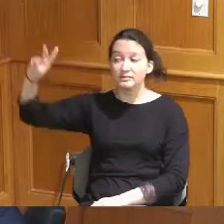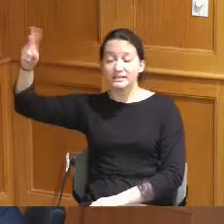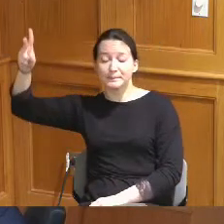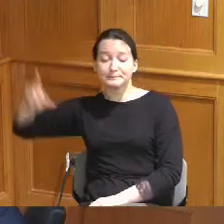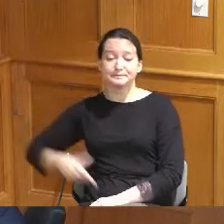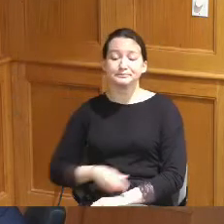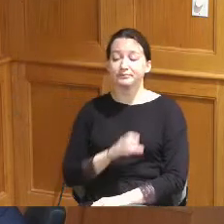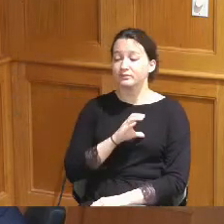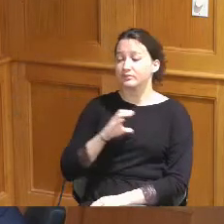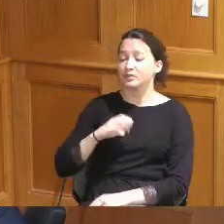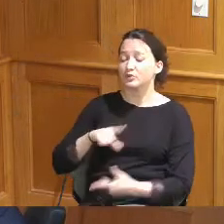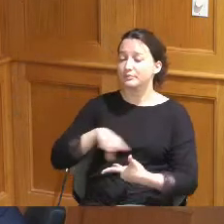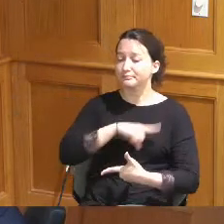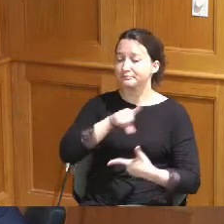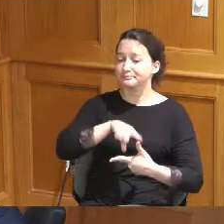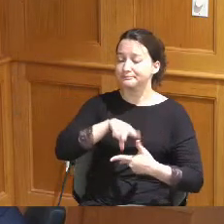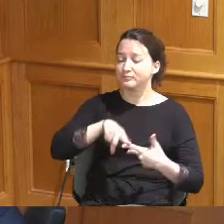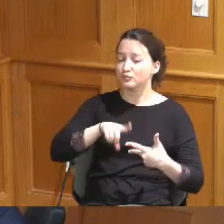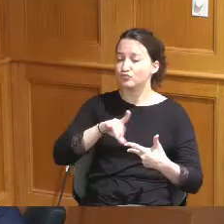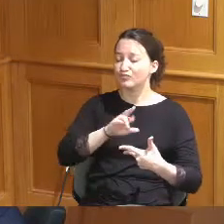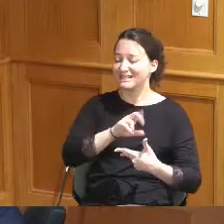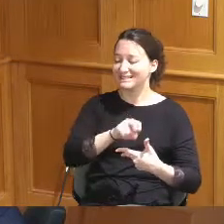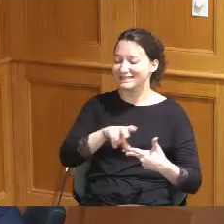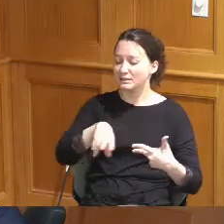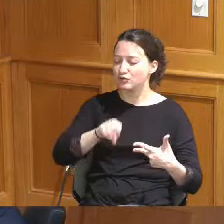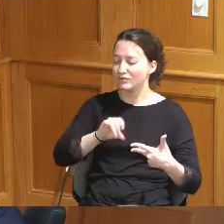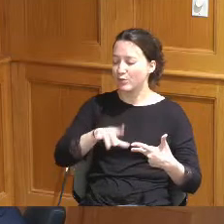Commissioner Reece yes commissary Driehaus yes Commissioner Summerow Dumas yes